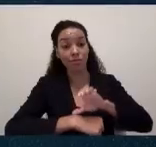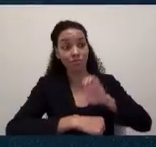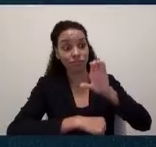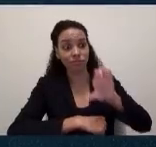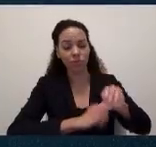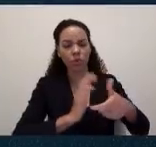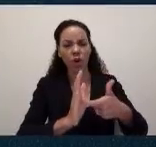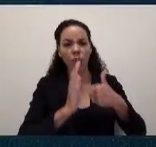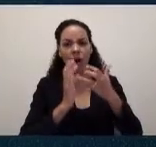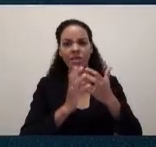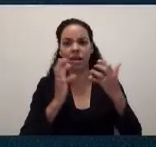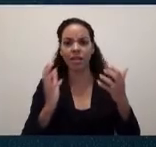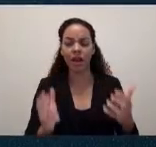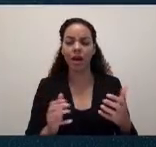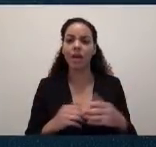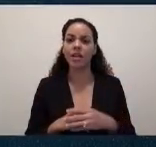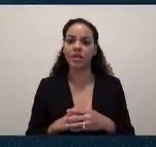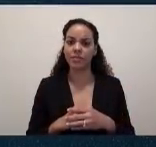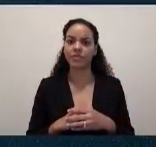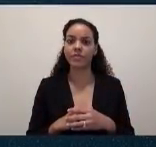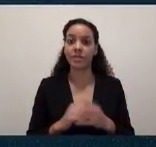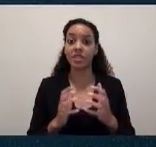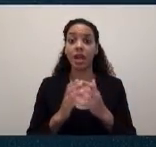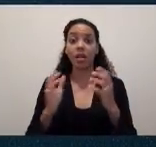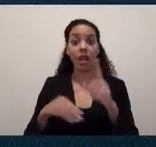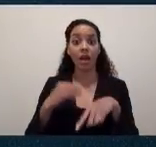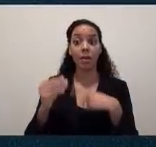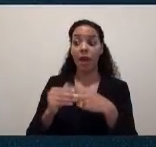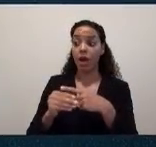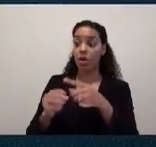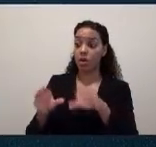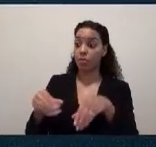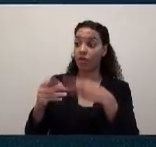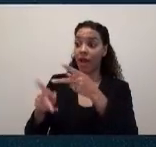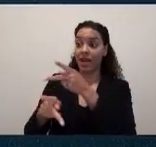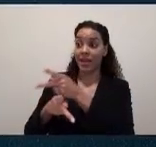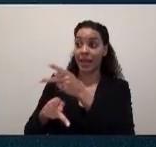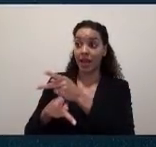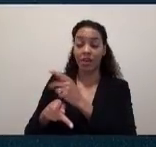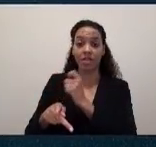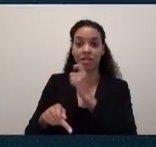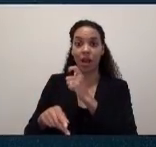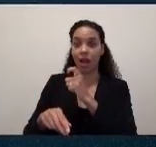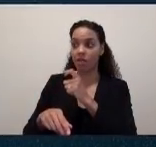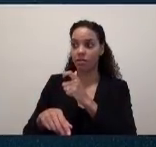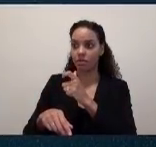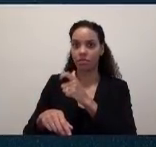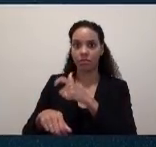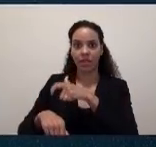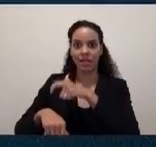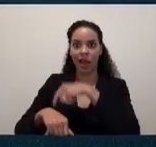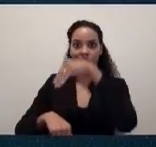that is not on a clock. You don't punch in and punch out, it really is a function of the needs